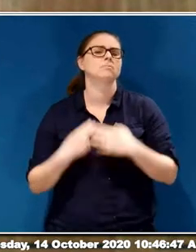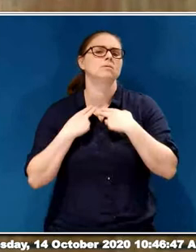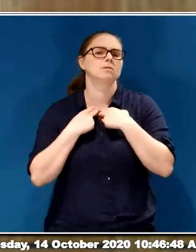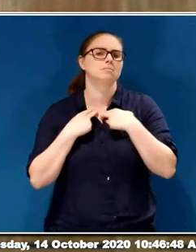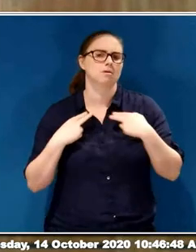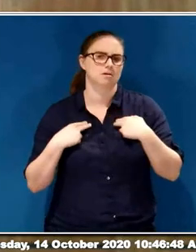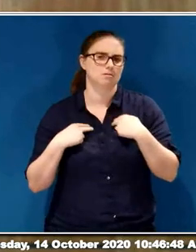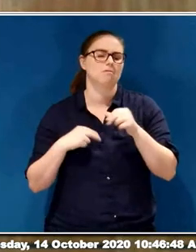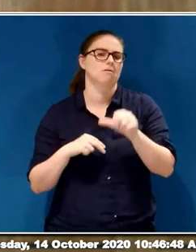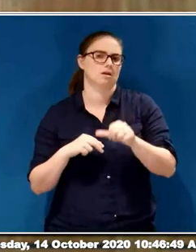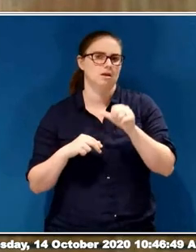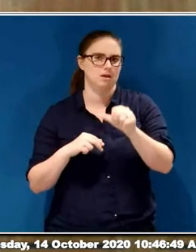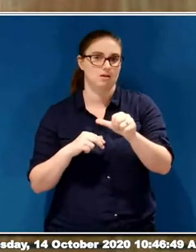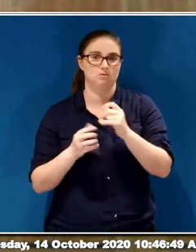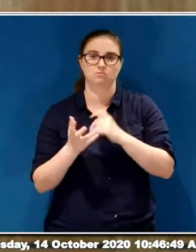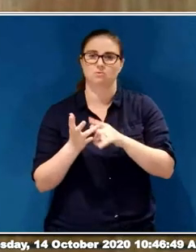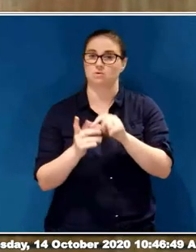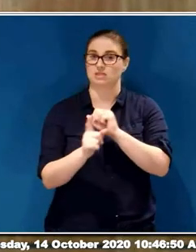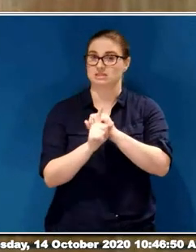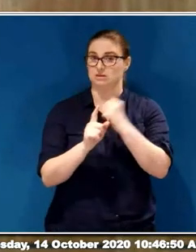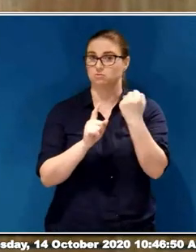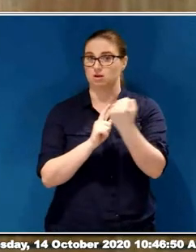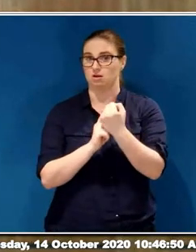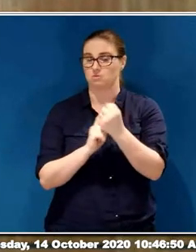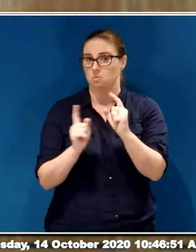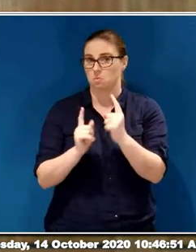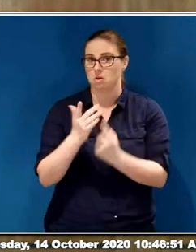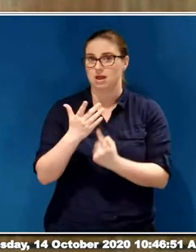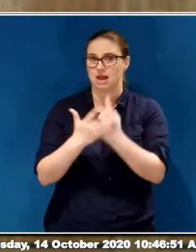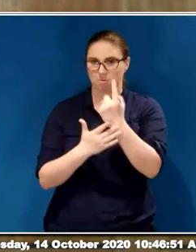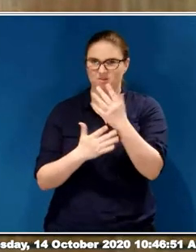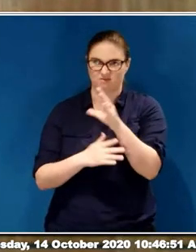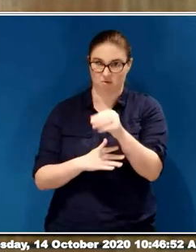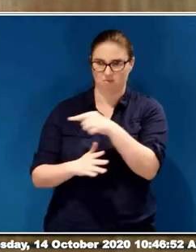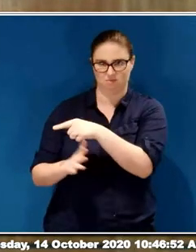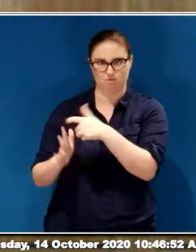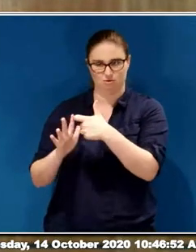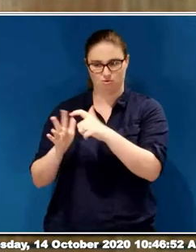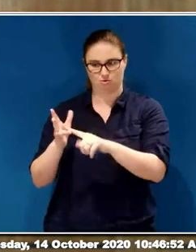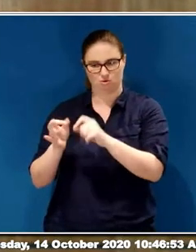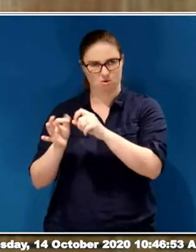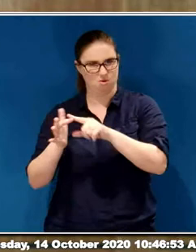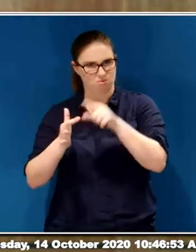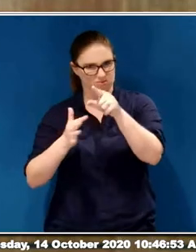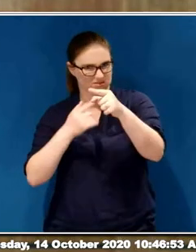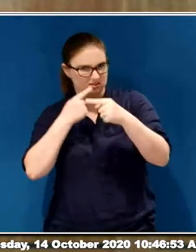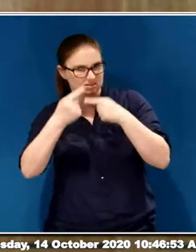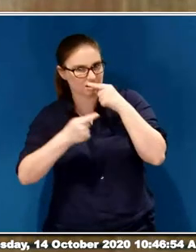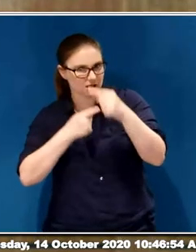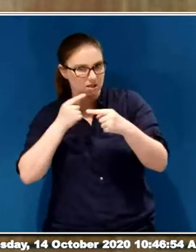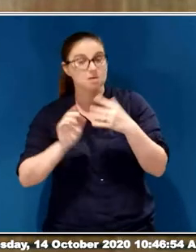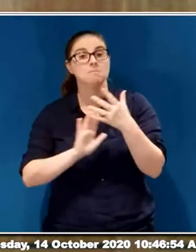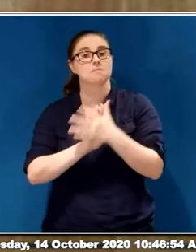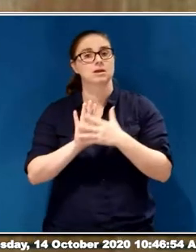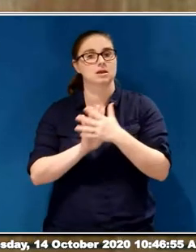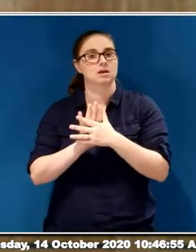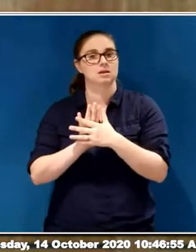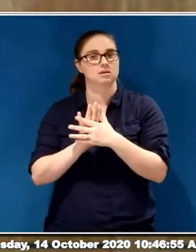you by Kobe I take it, were that he had had his 10 am PEG feed,